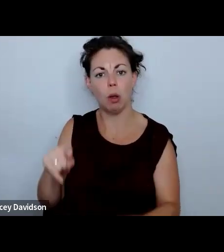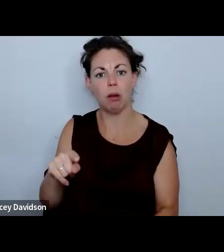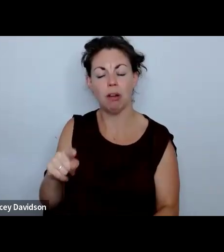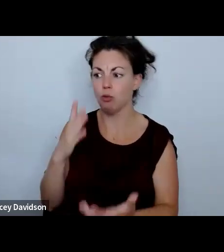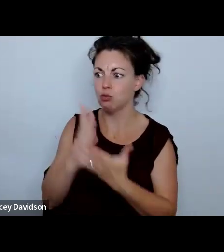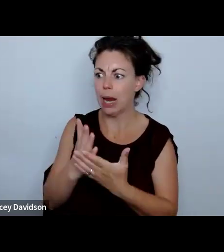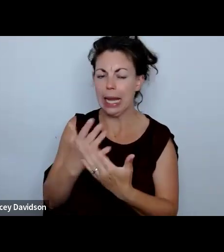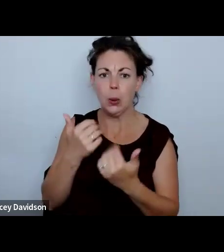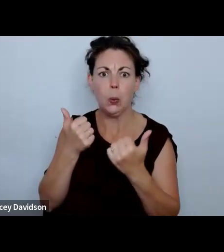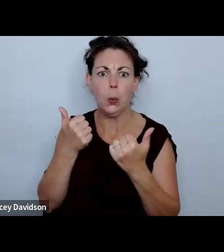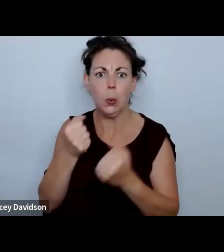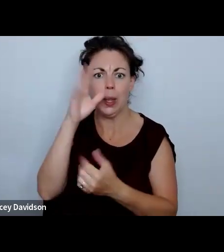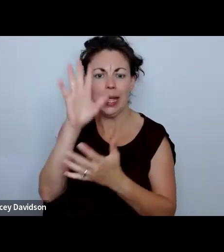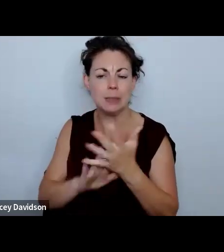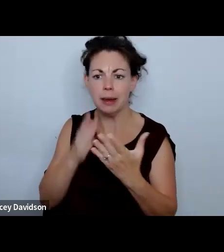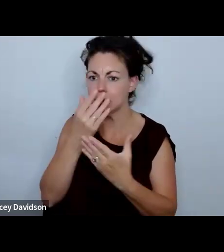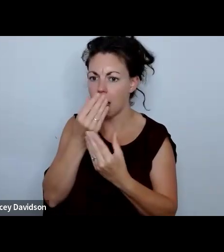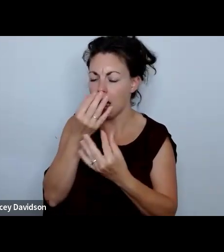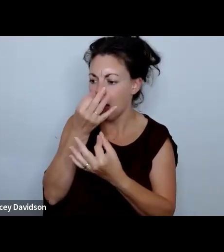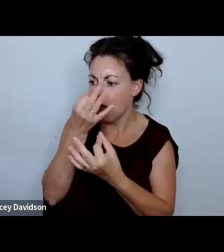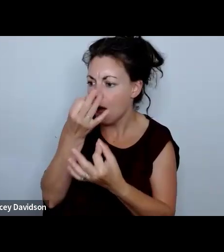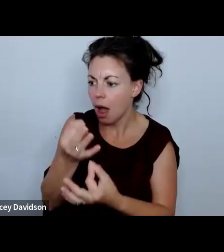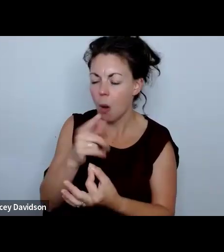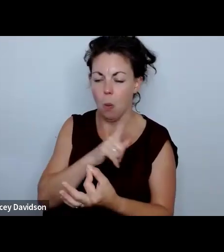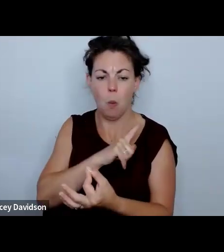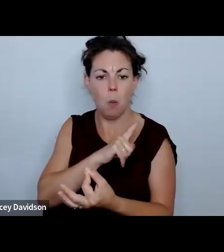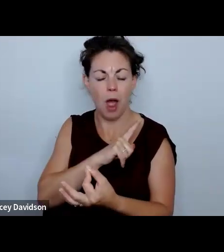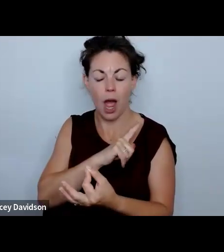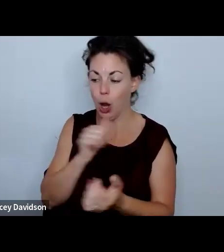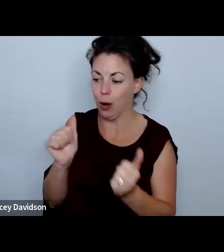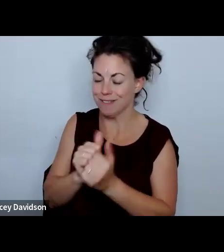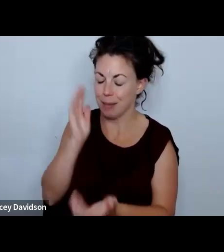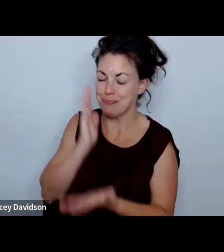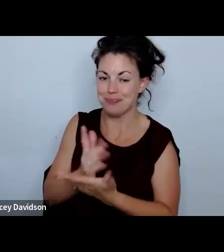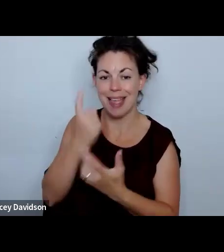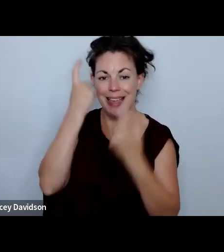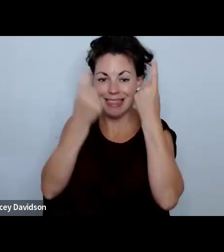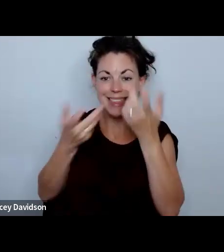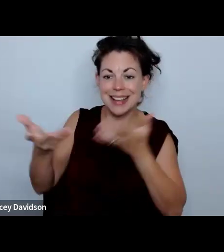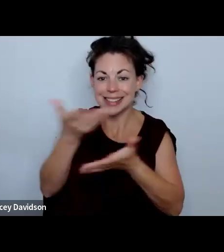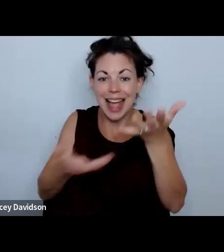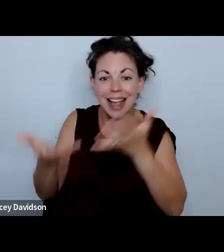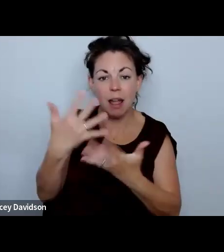that I was looking for. It also introduced me to key policy areas that I still work on today.